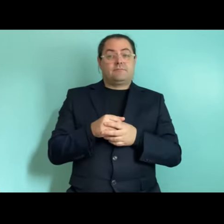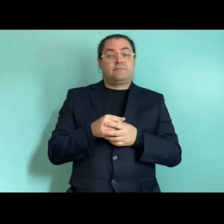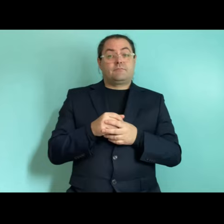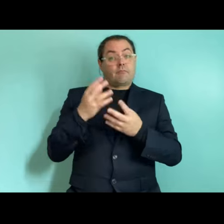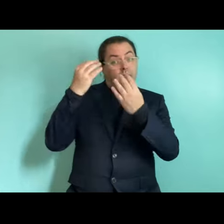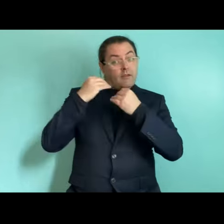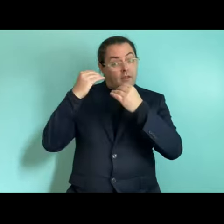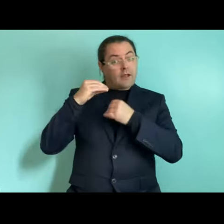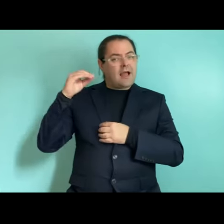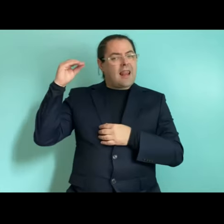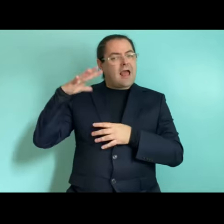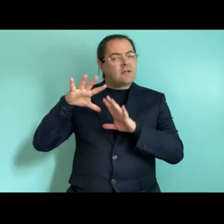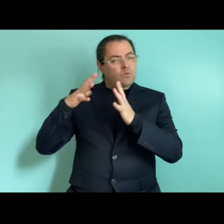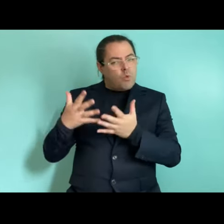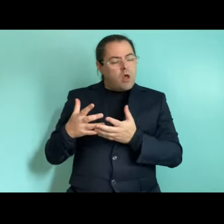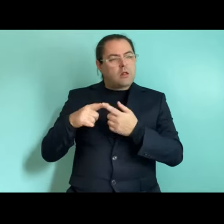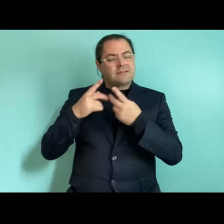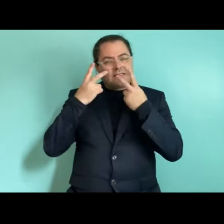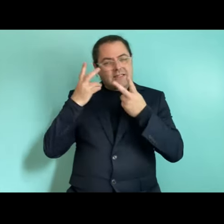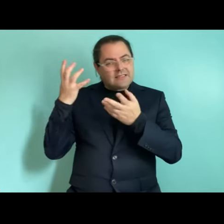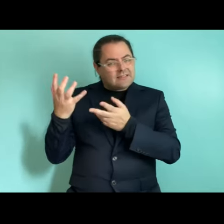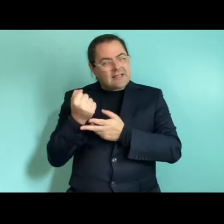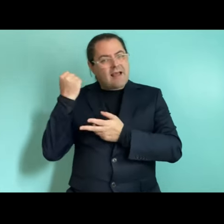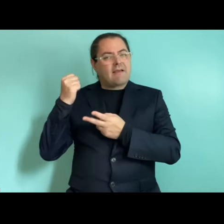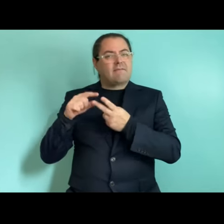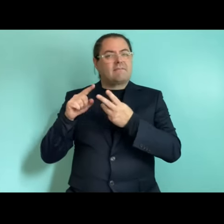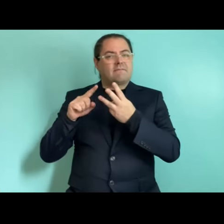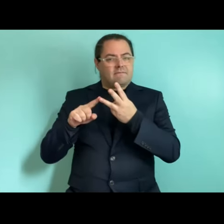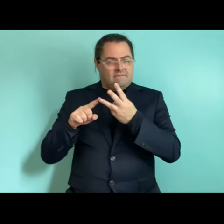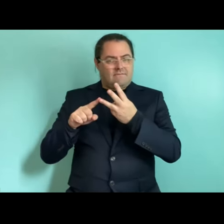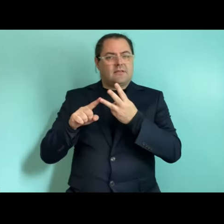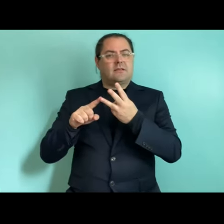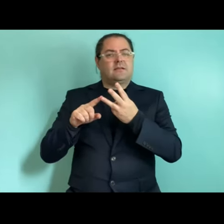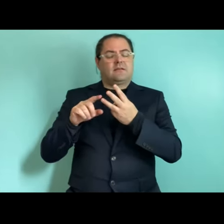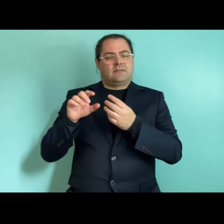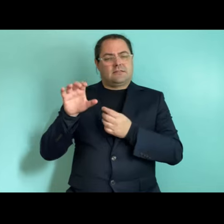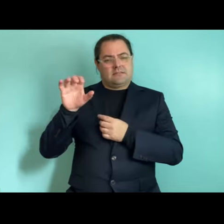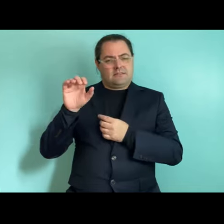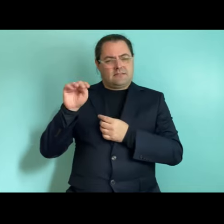the world. So it was an add International. 12:16:04 I saw a representative from side